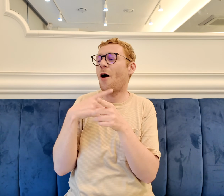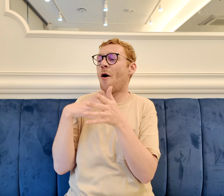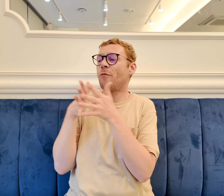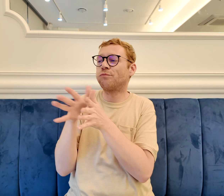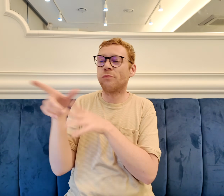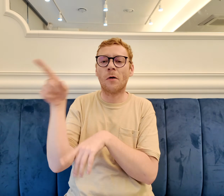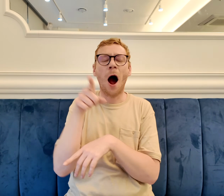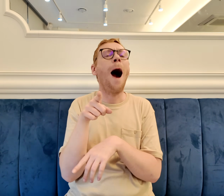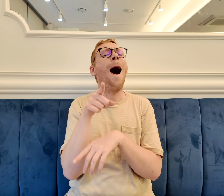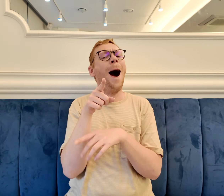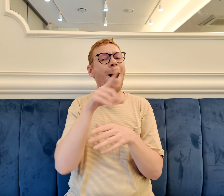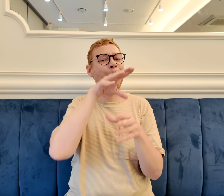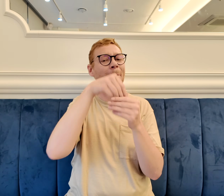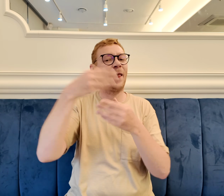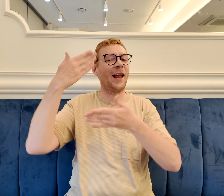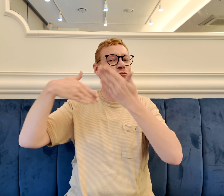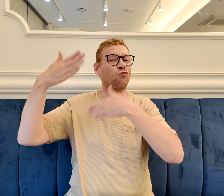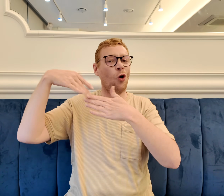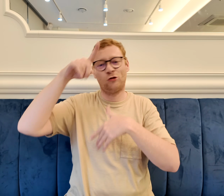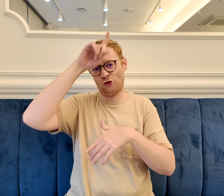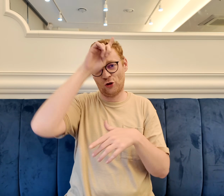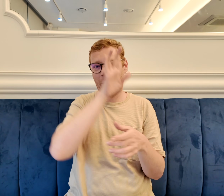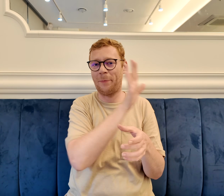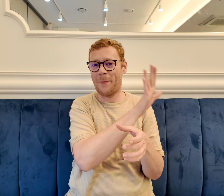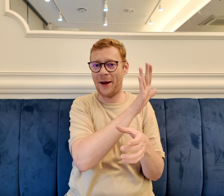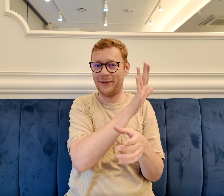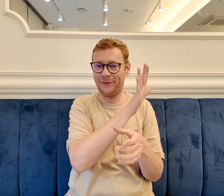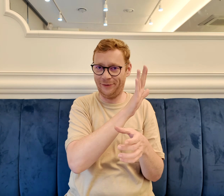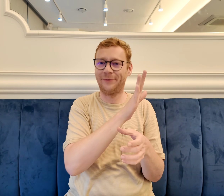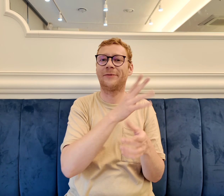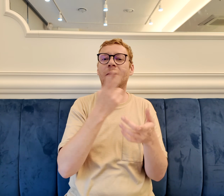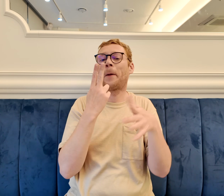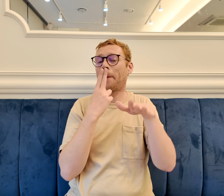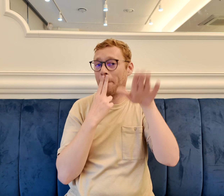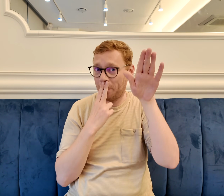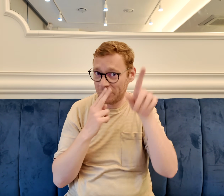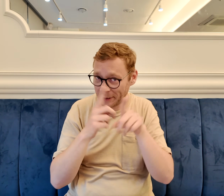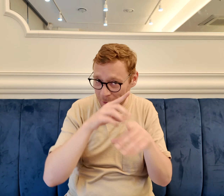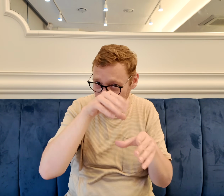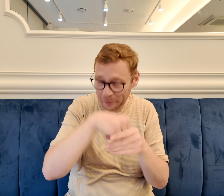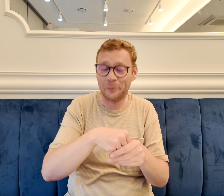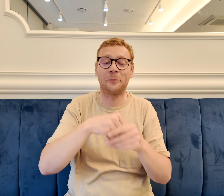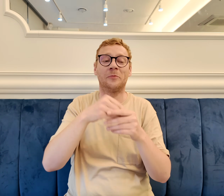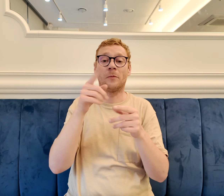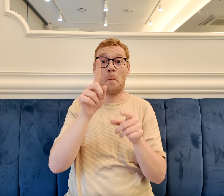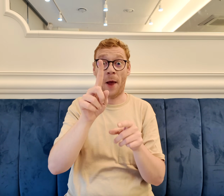could help people understand the historical context and history of Germany. The same goes for Nazi history.